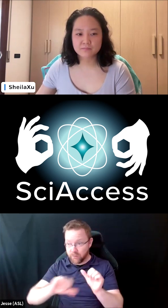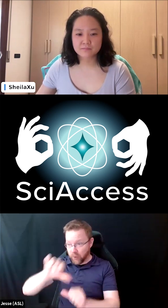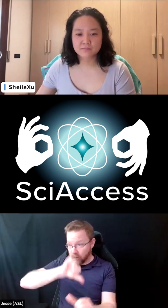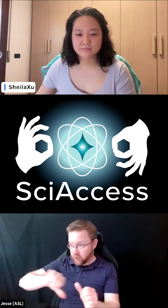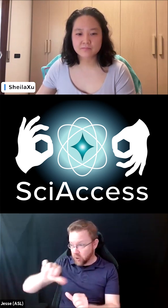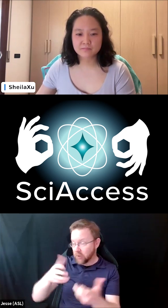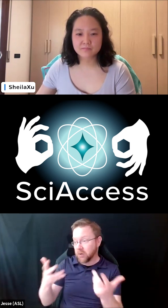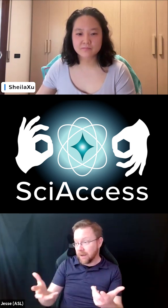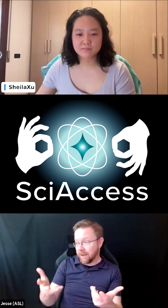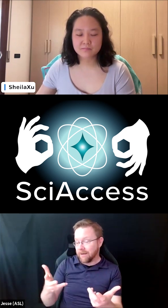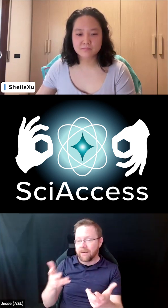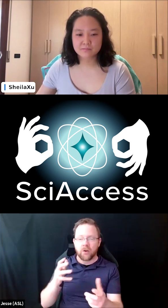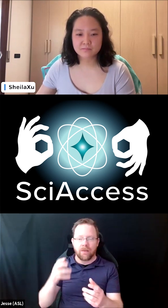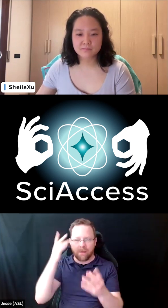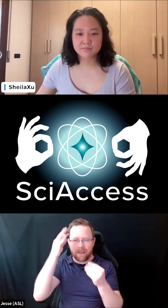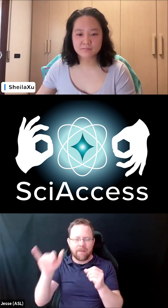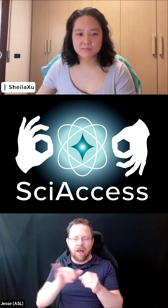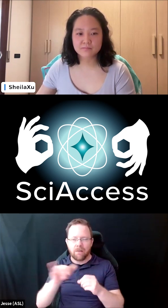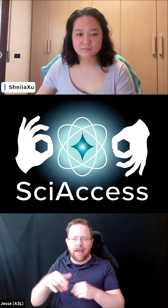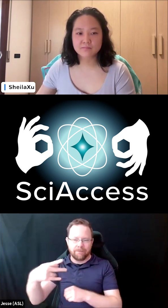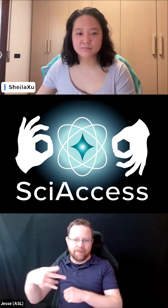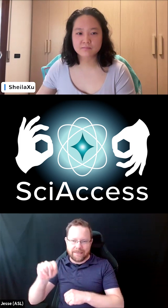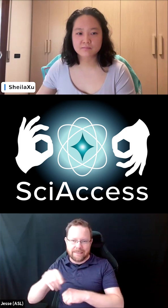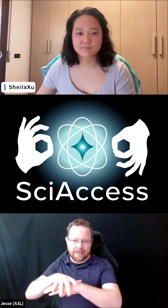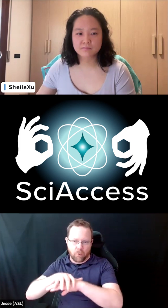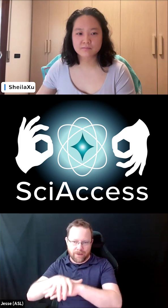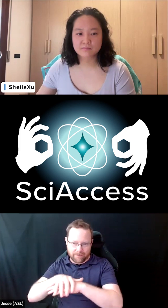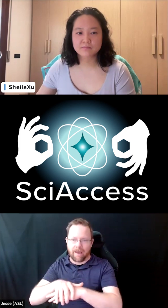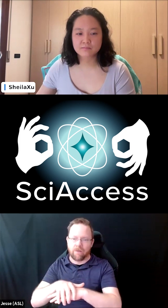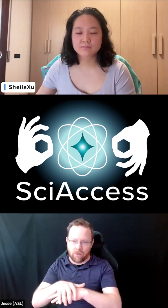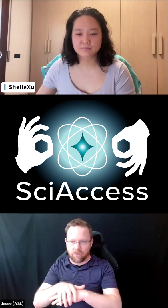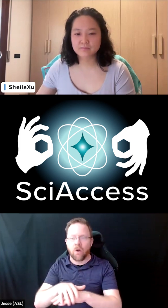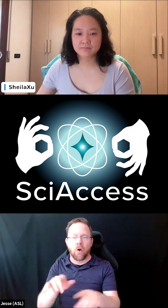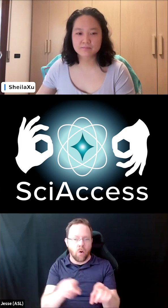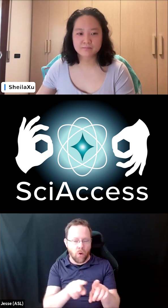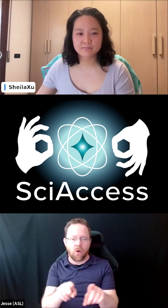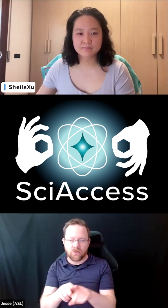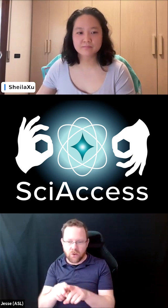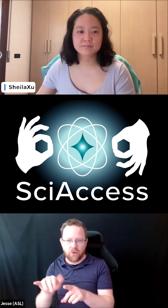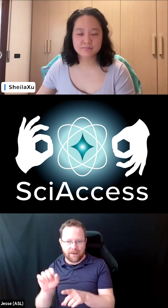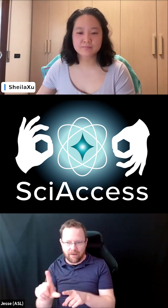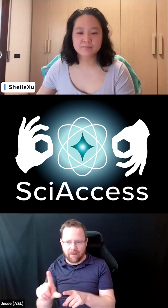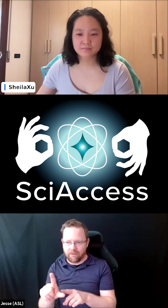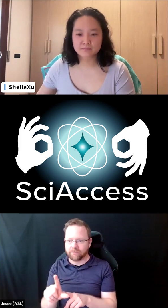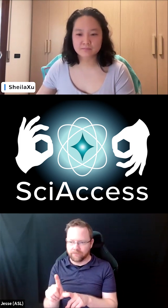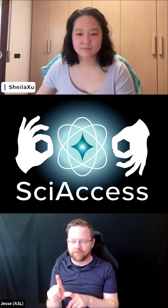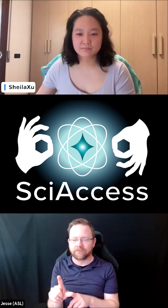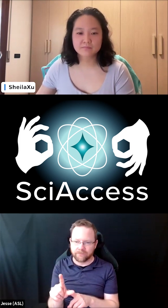addition to ASL. So we don't have the situation where when Sheila and I are